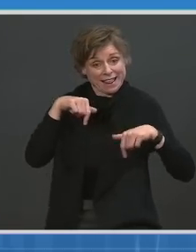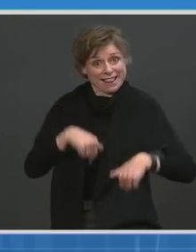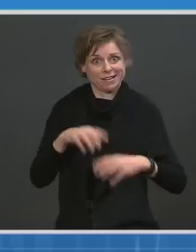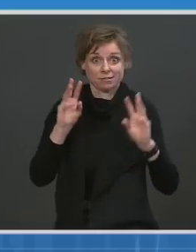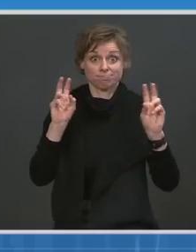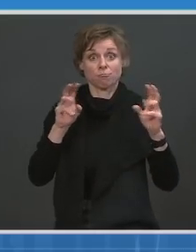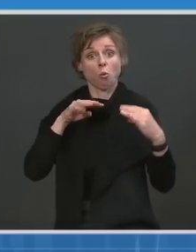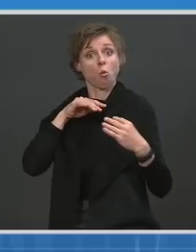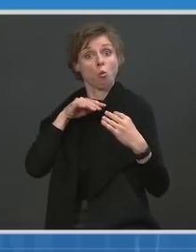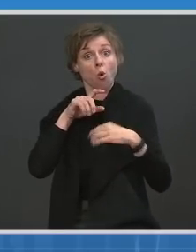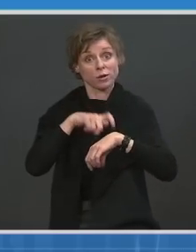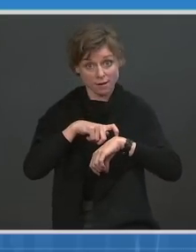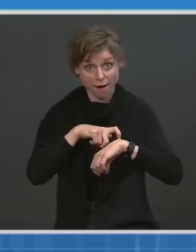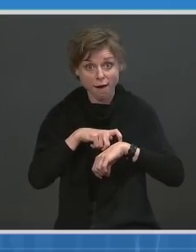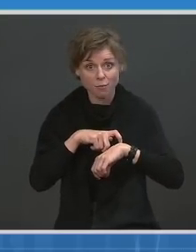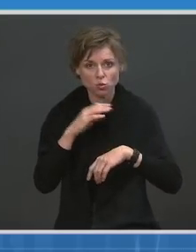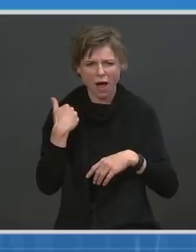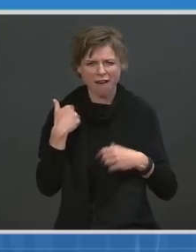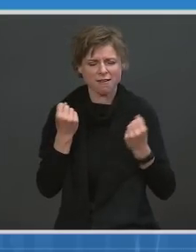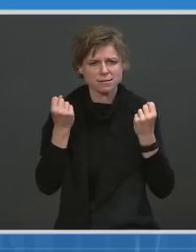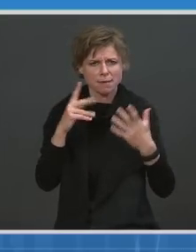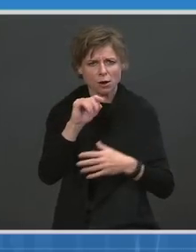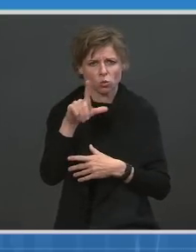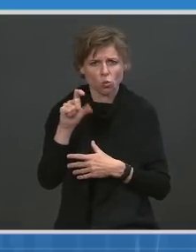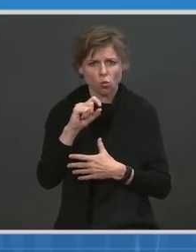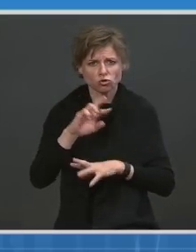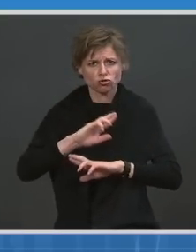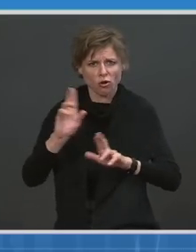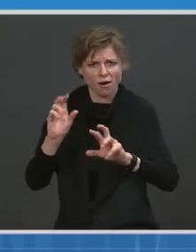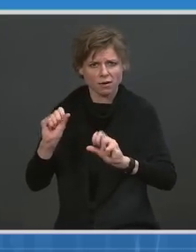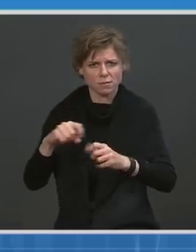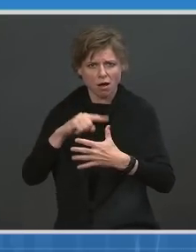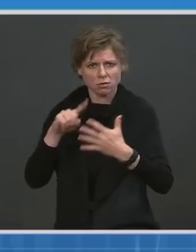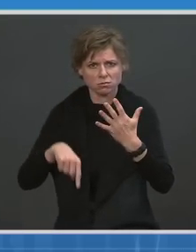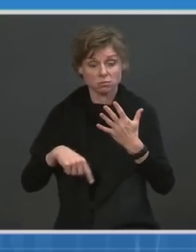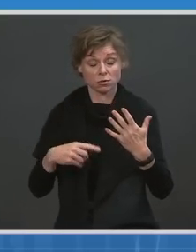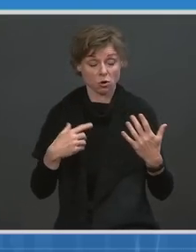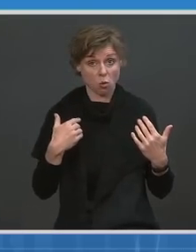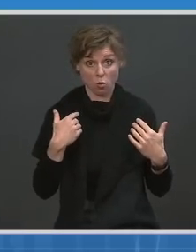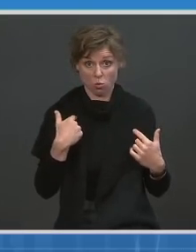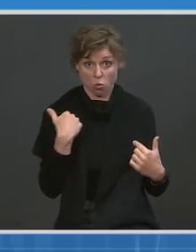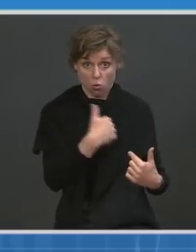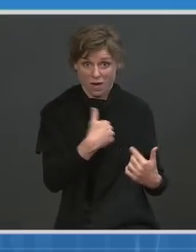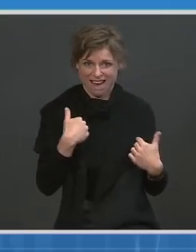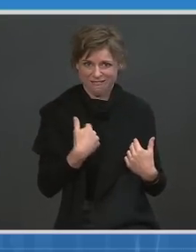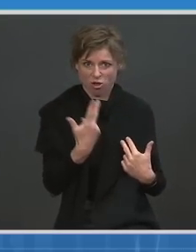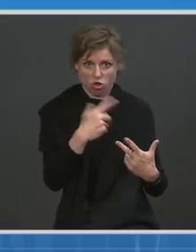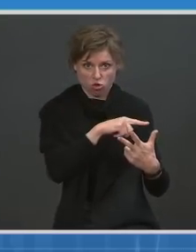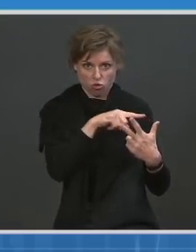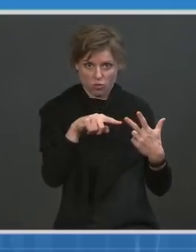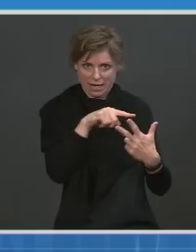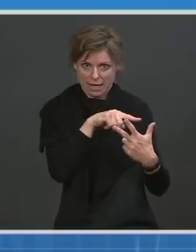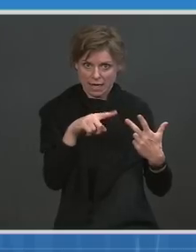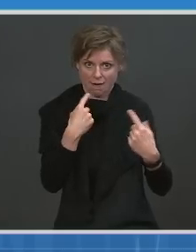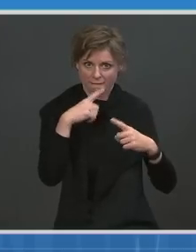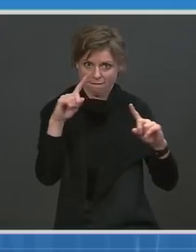Right now, we have three effective vaccines that went through a rigorous review process to be authorized by the FDA.